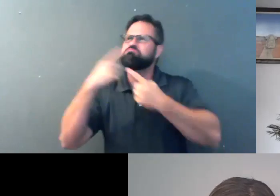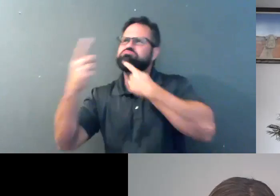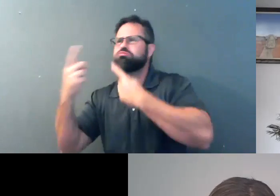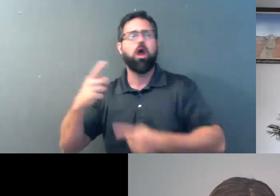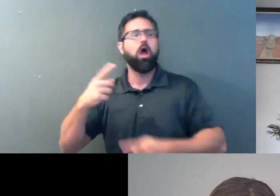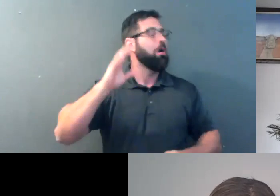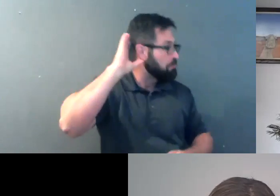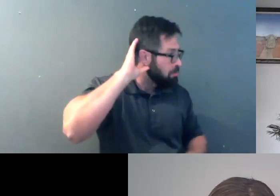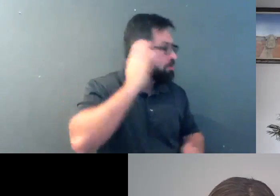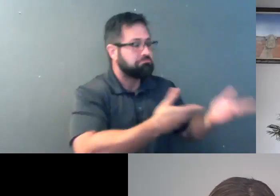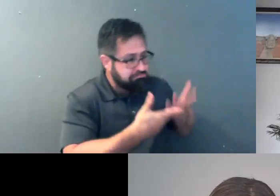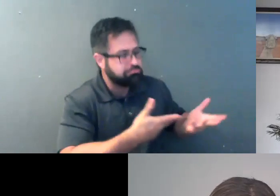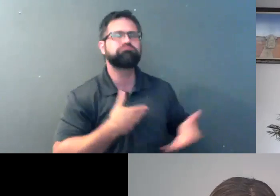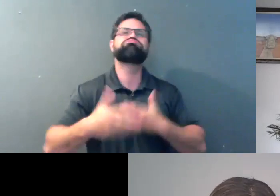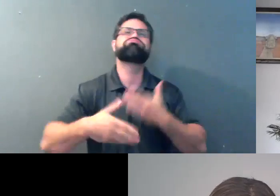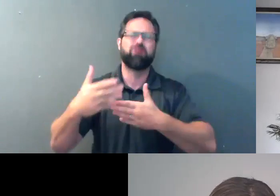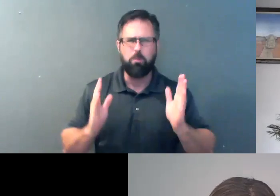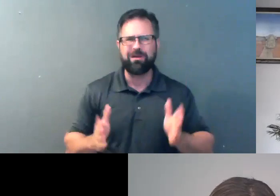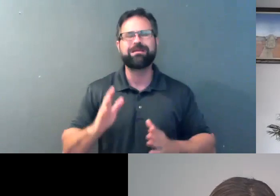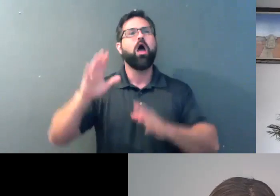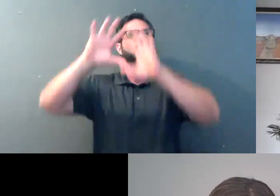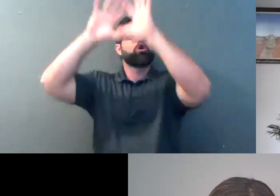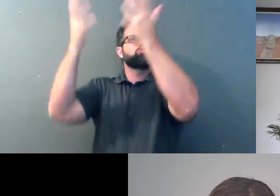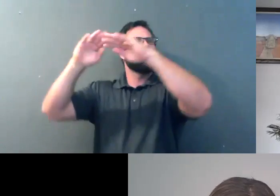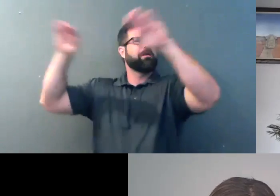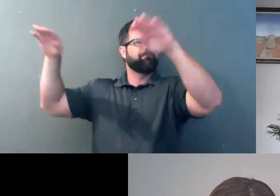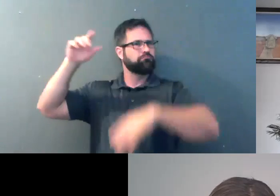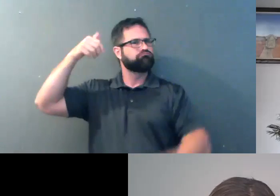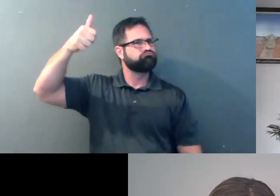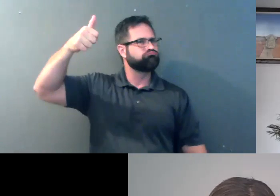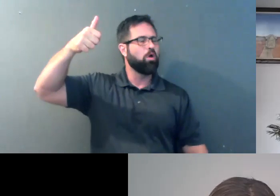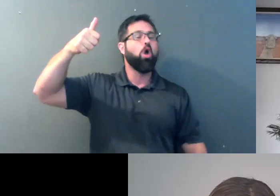what we've perhaps had a little bit less focus on is that capacity building at country level to